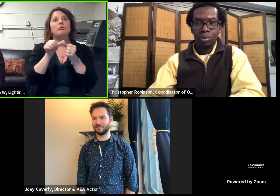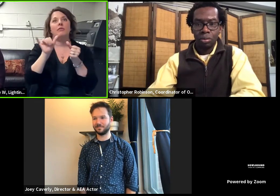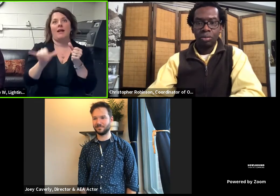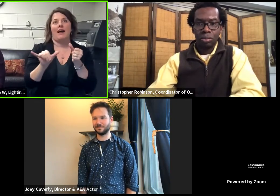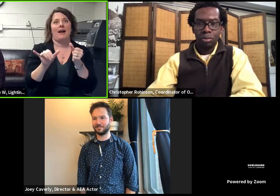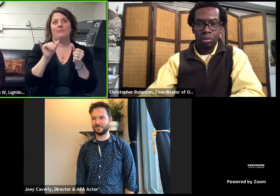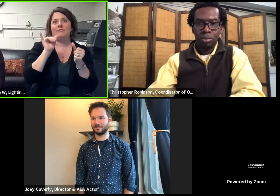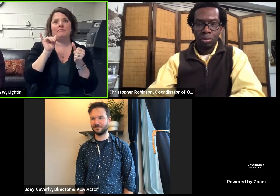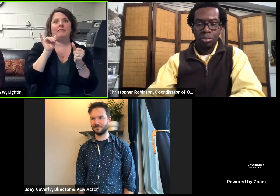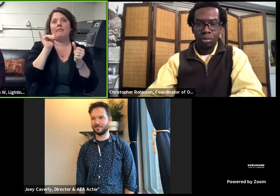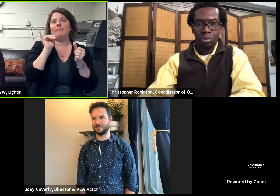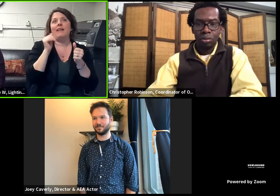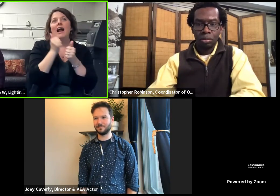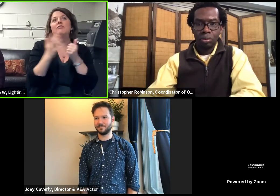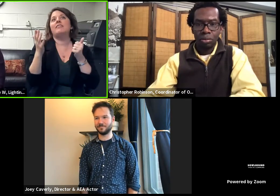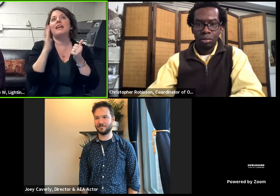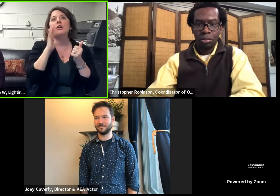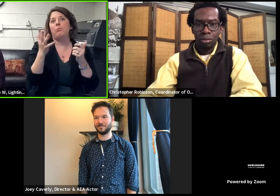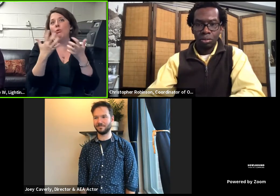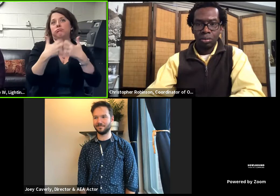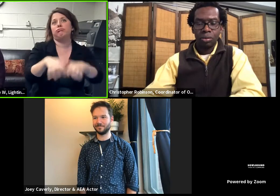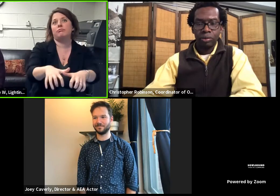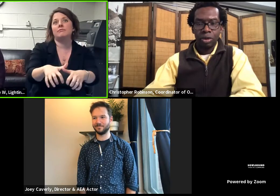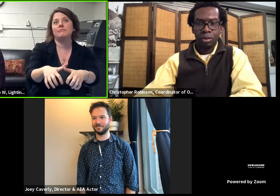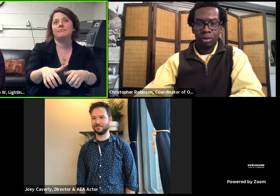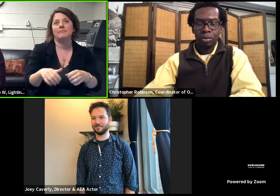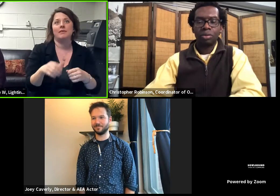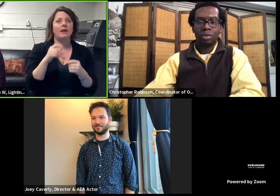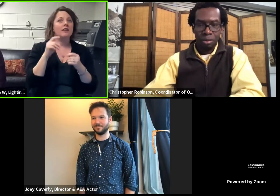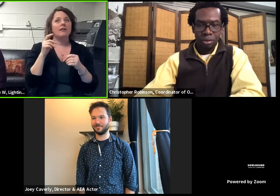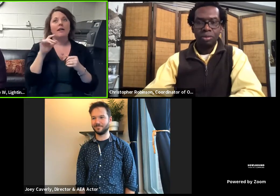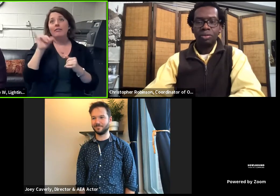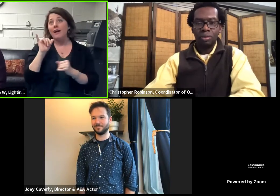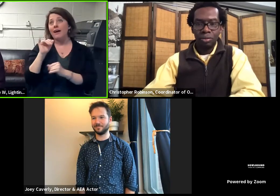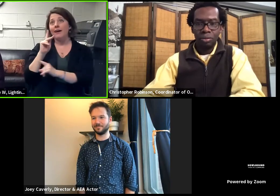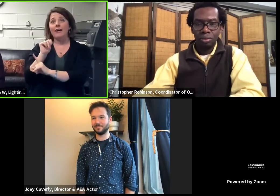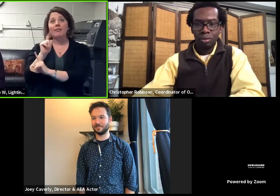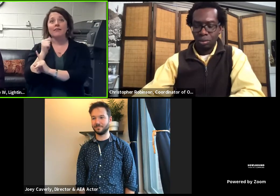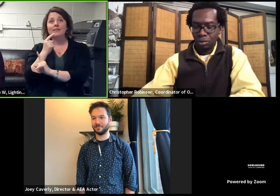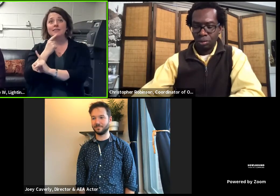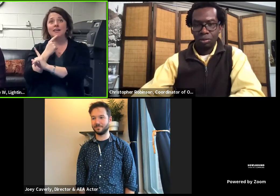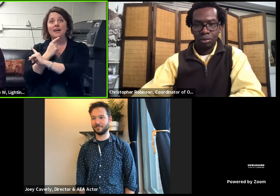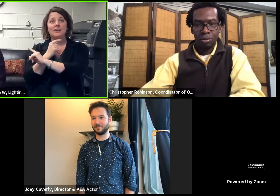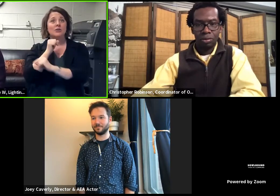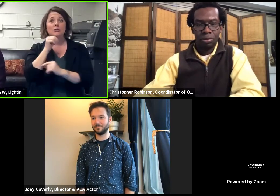But we have to have theater companies remember that, but everything will work out, and we're equals in this equation.